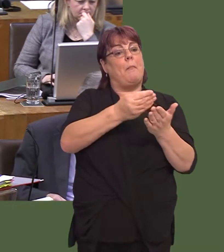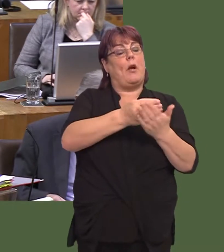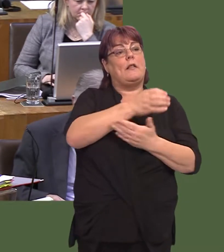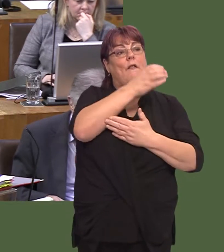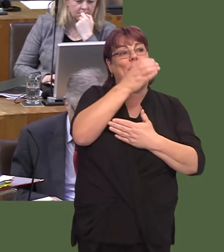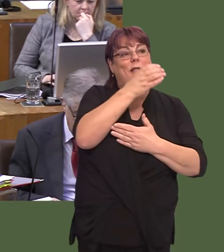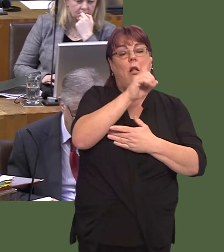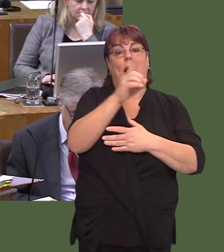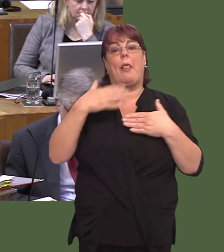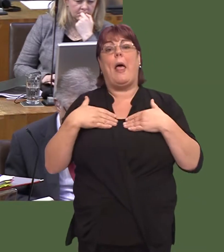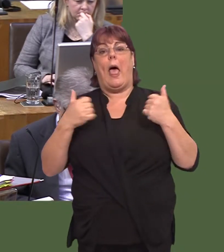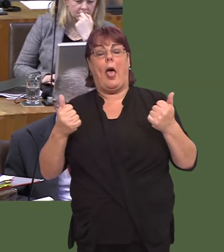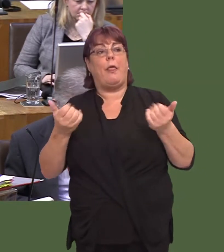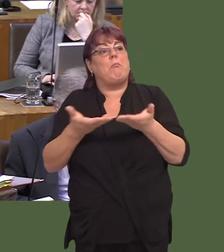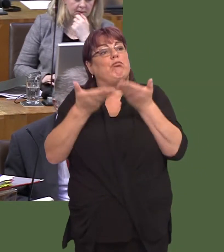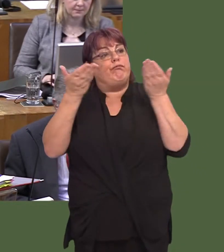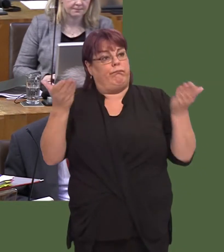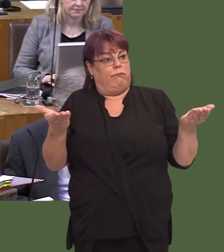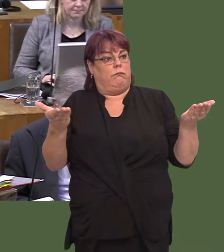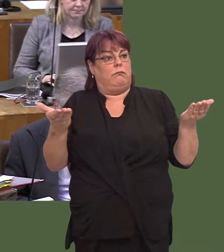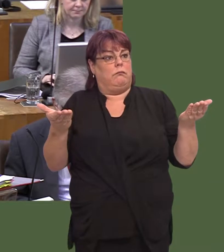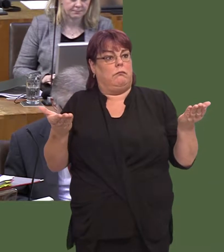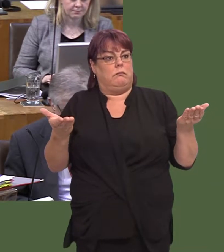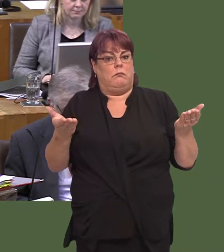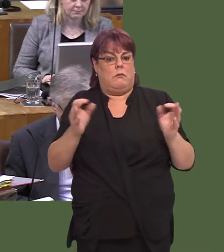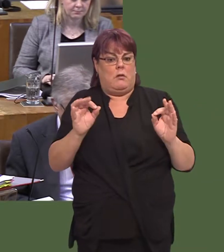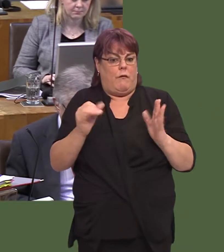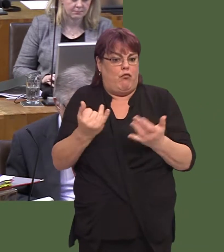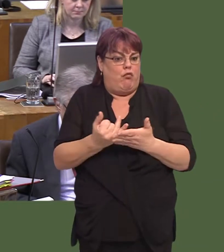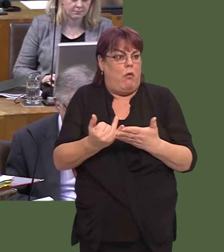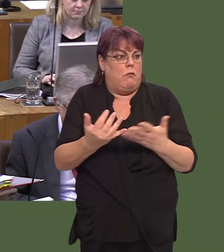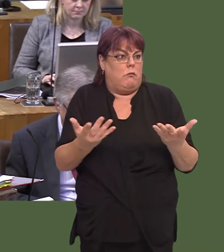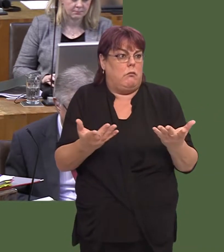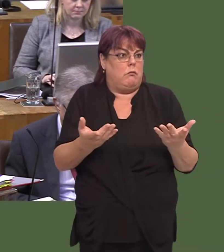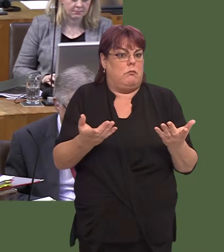I see nothing wrong with that, and itís hugely important that we have a responsible attitude